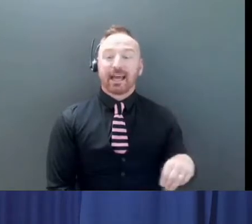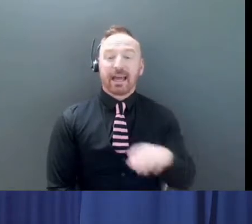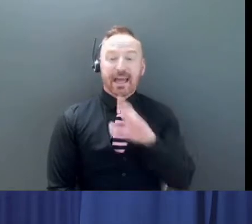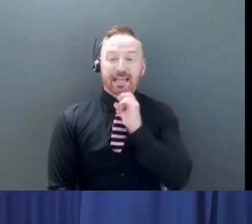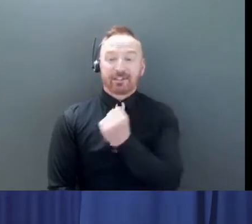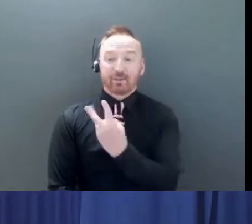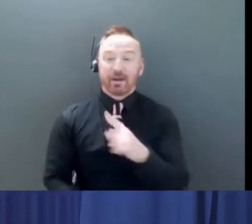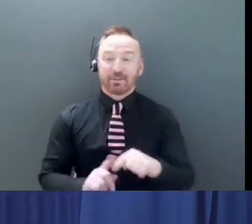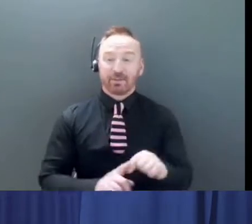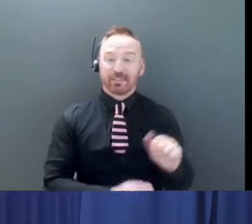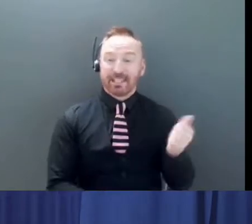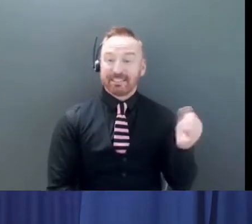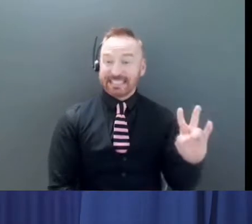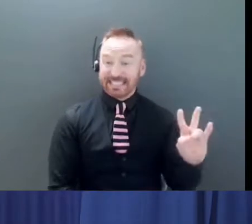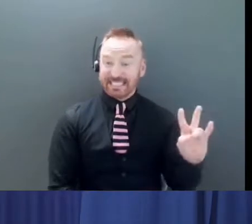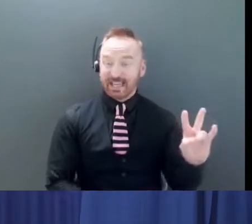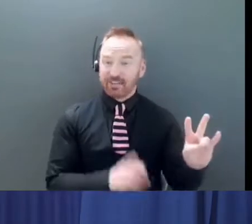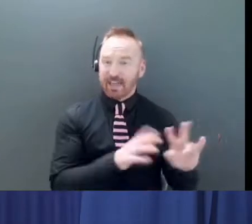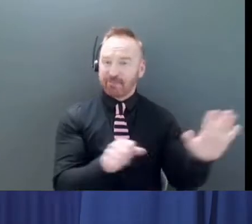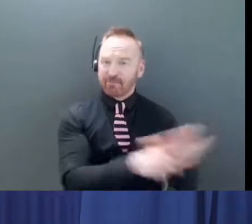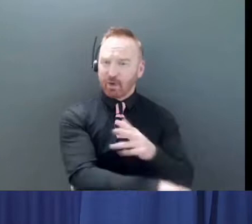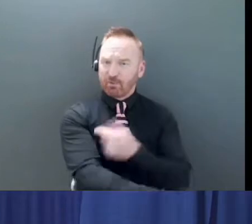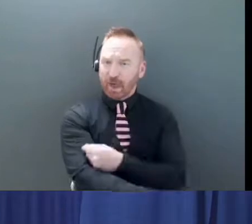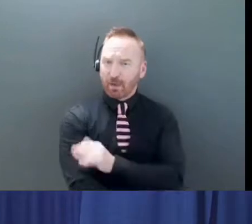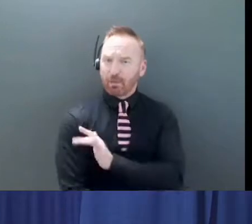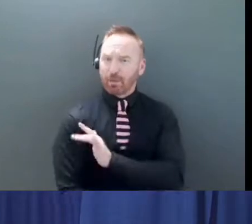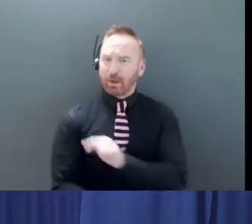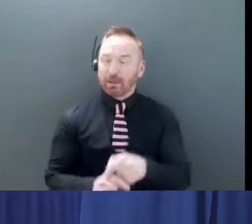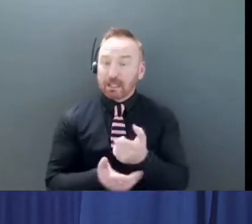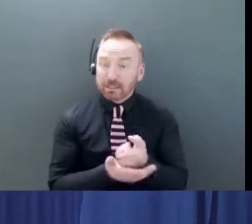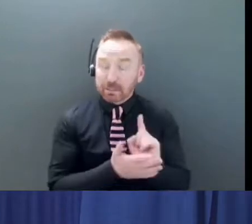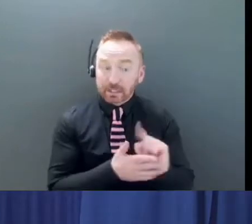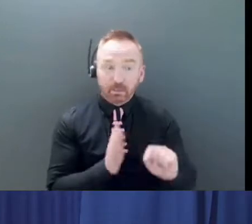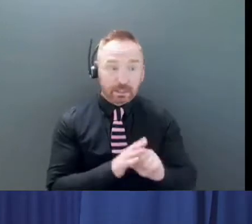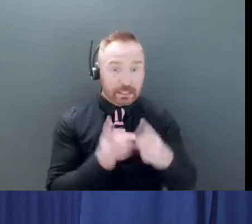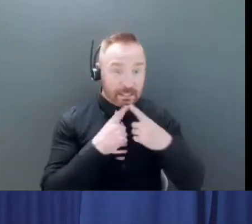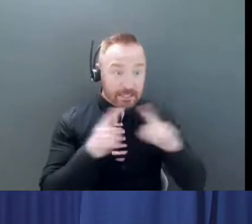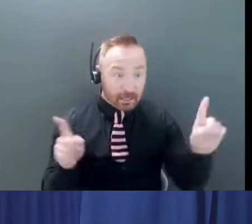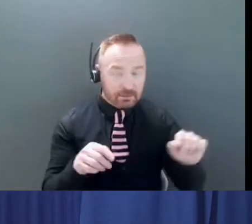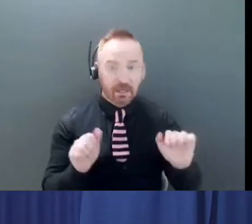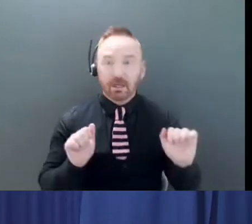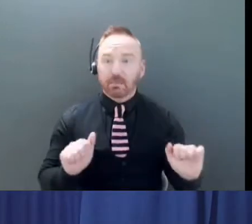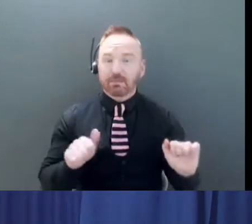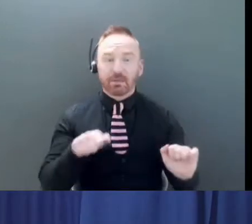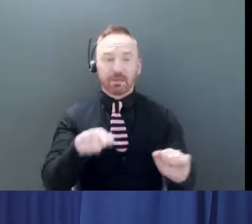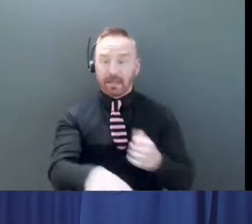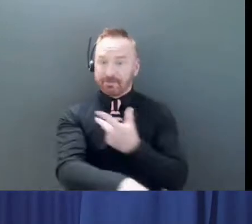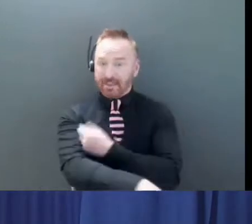Last week we announced expanded availability for vaccines, so anyone born in 2009 is eligible